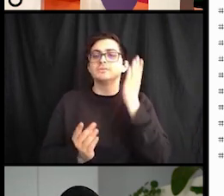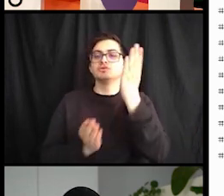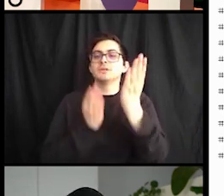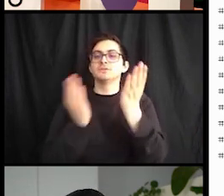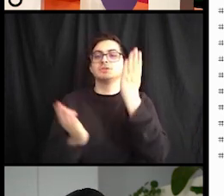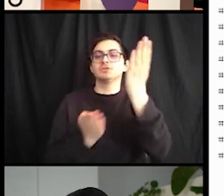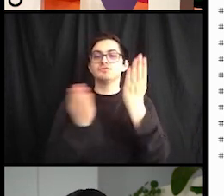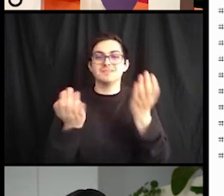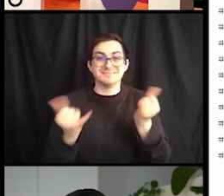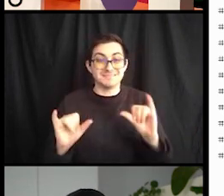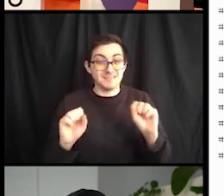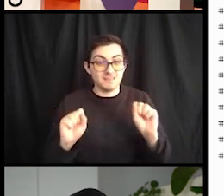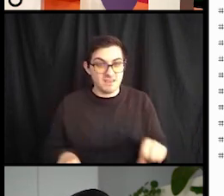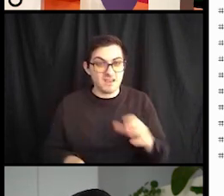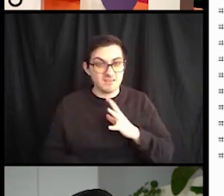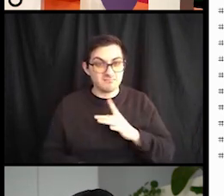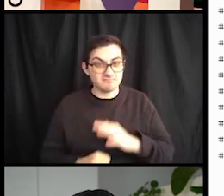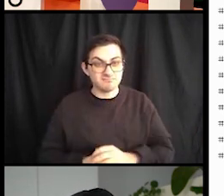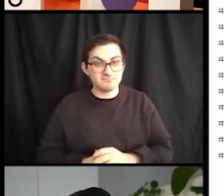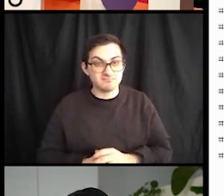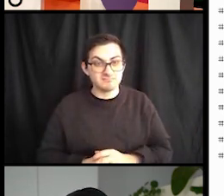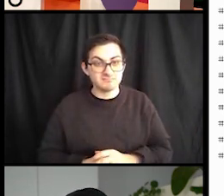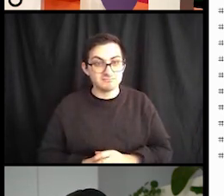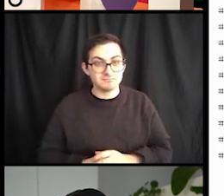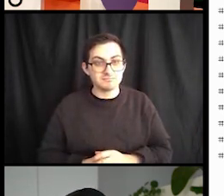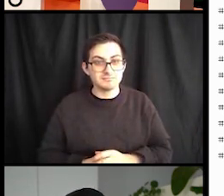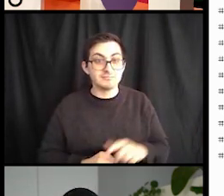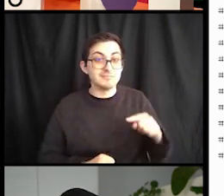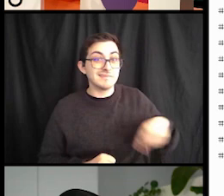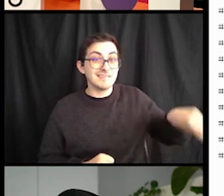without being editors of your files.